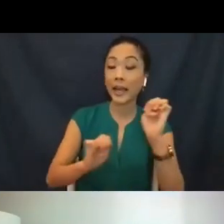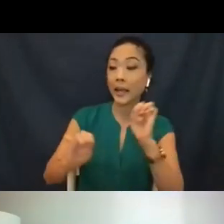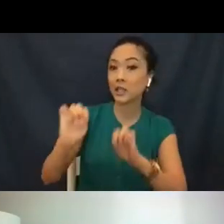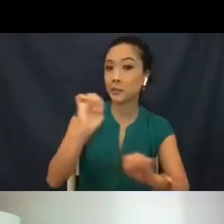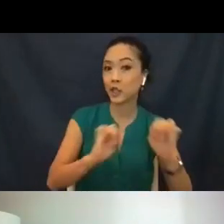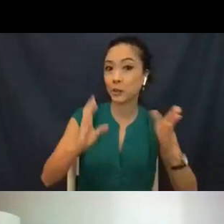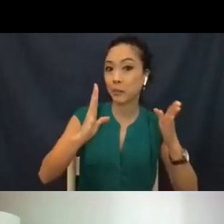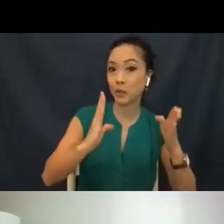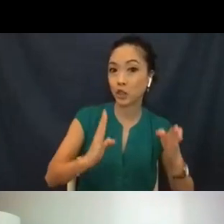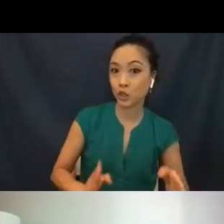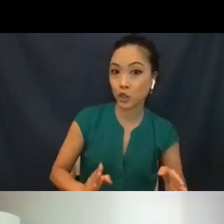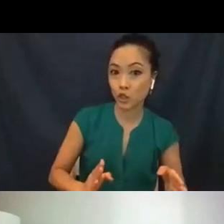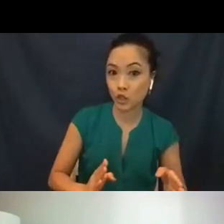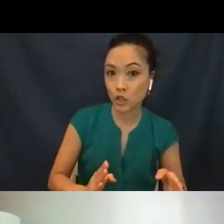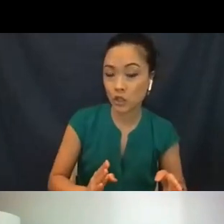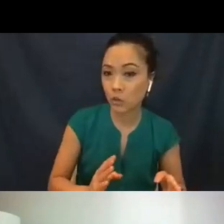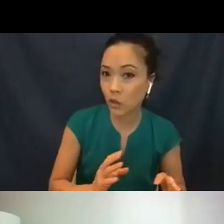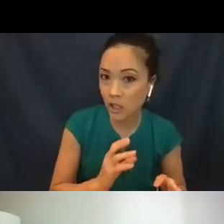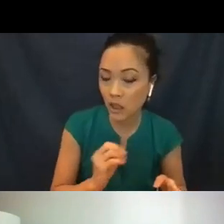black 17:55:57 radical performers and that is at